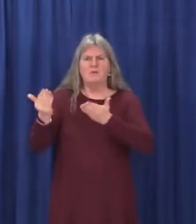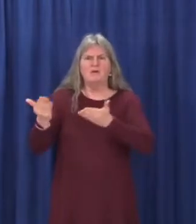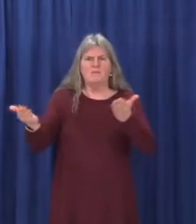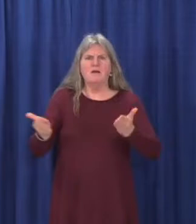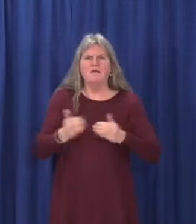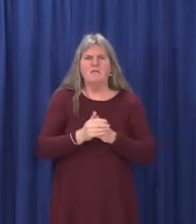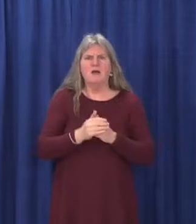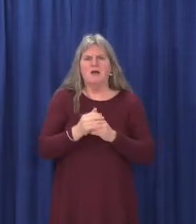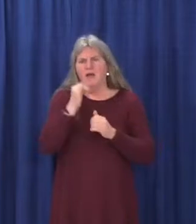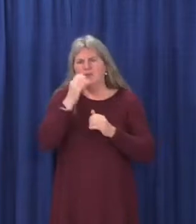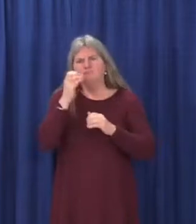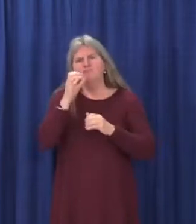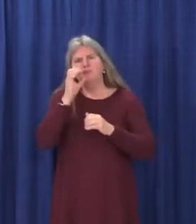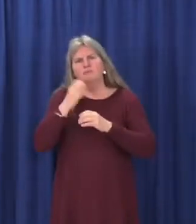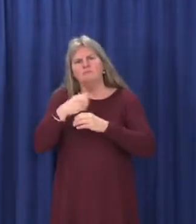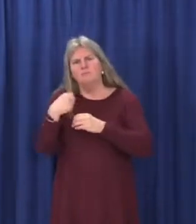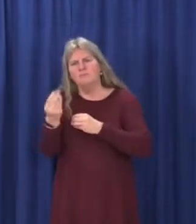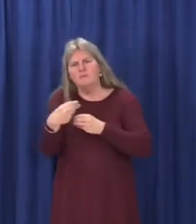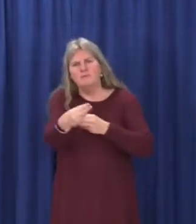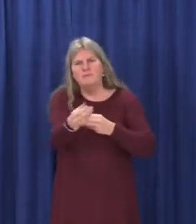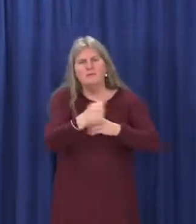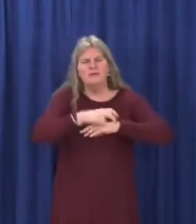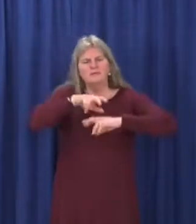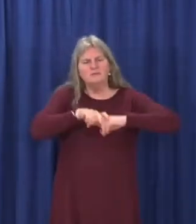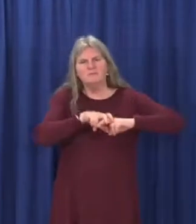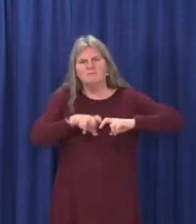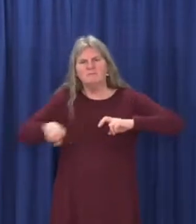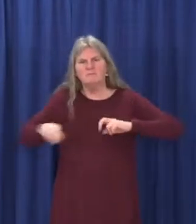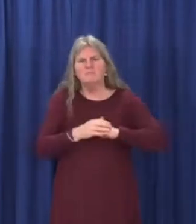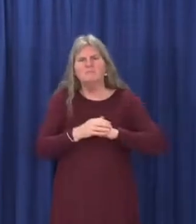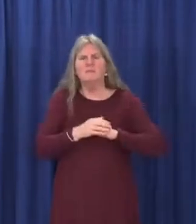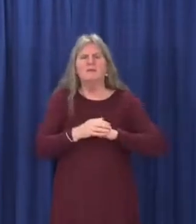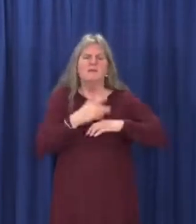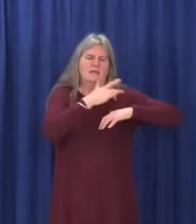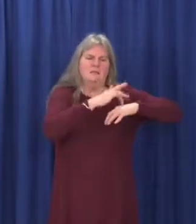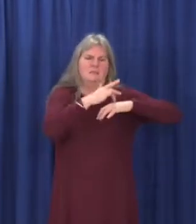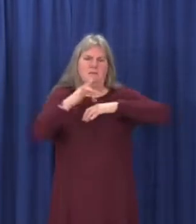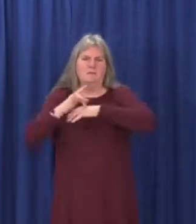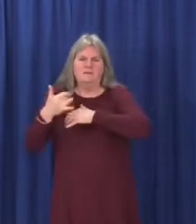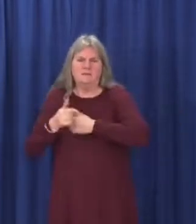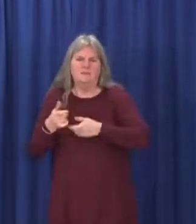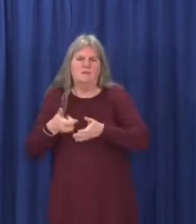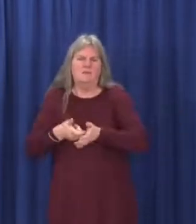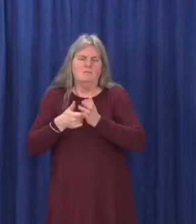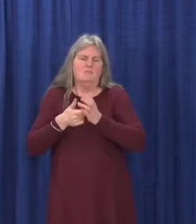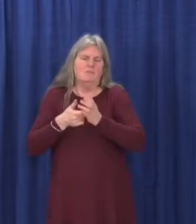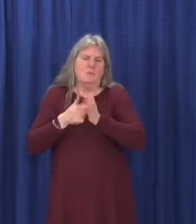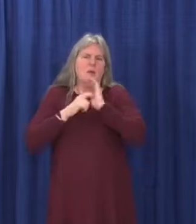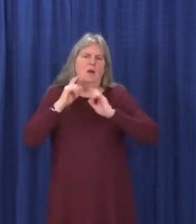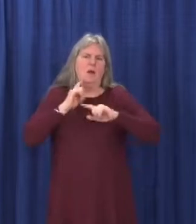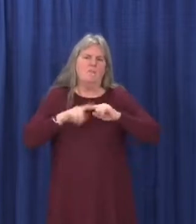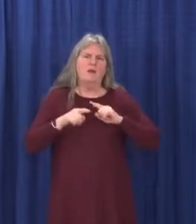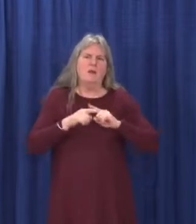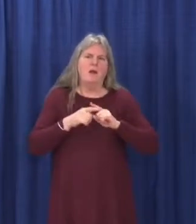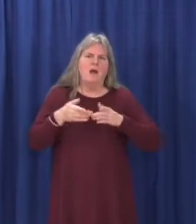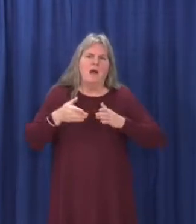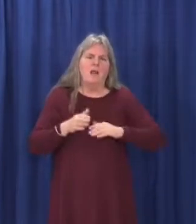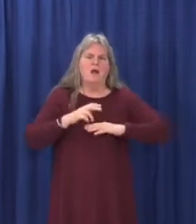the same spacing requirements as well. But this should be a significant change for our